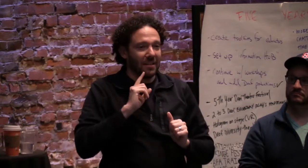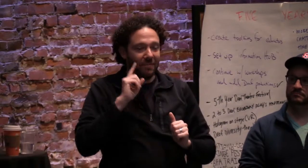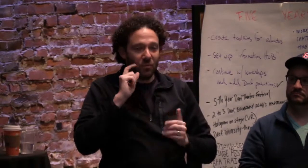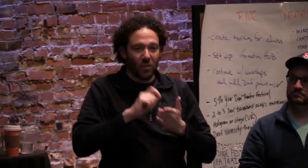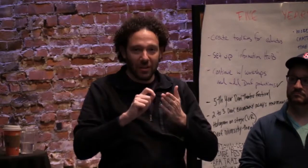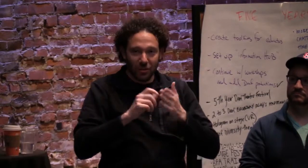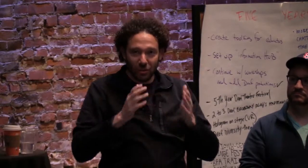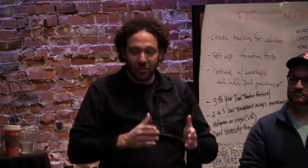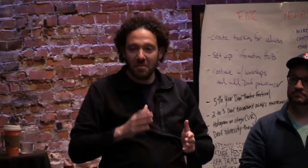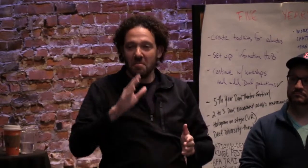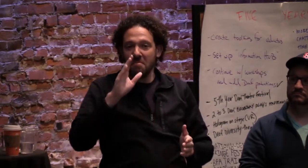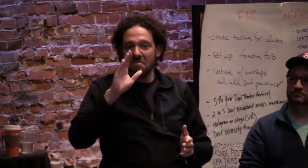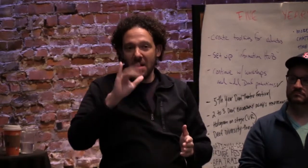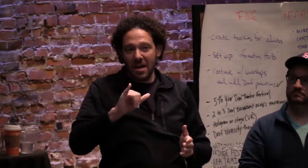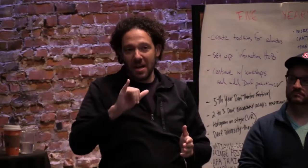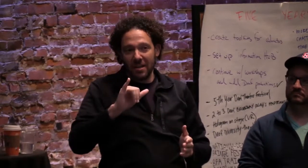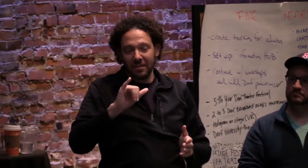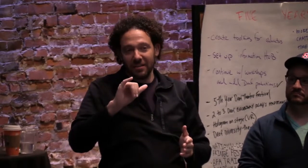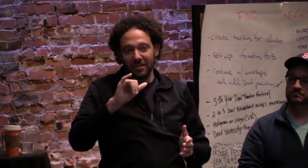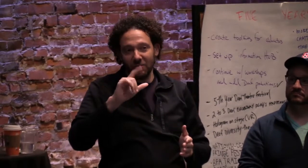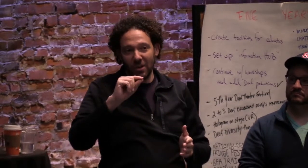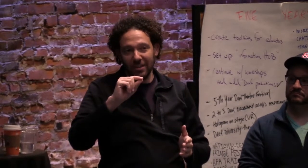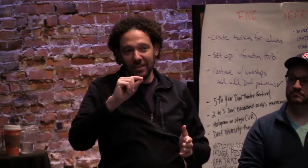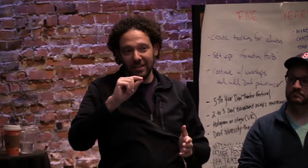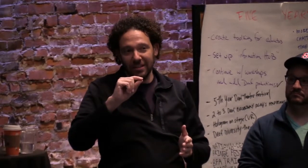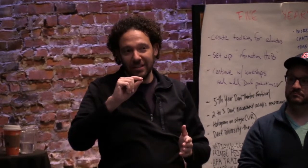I also promise to support three plays